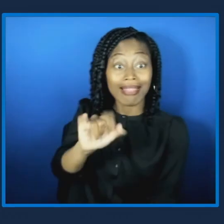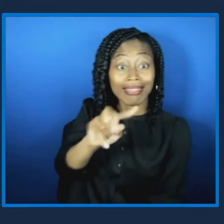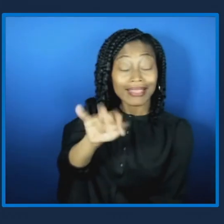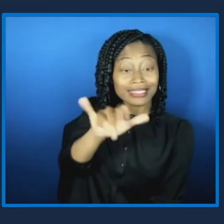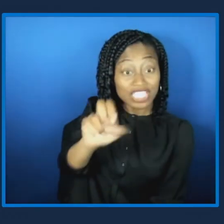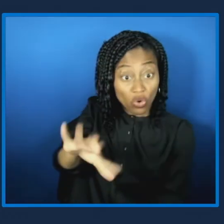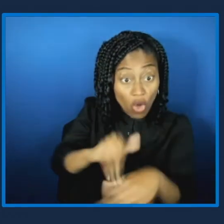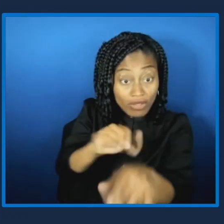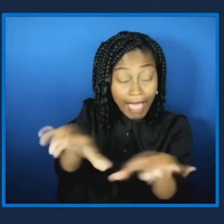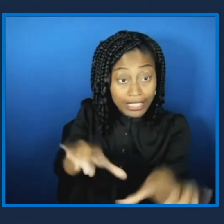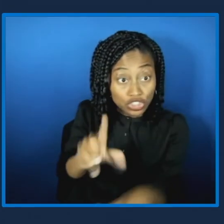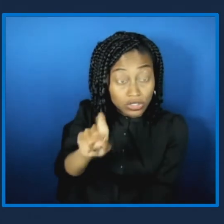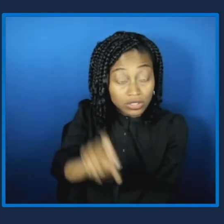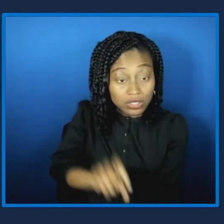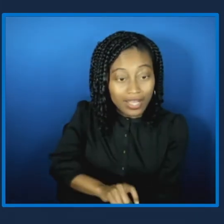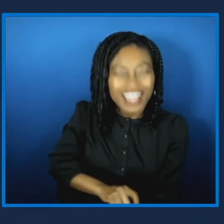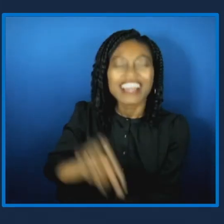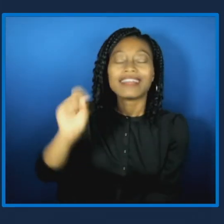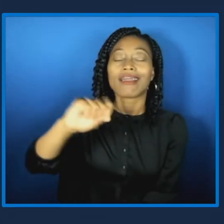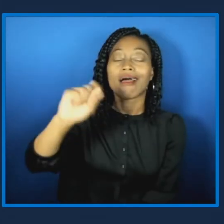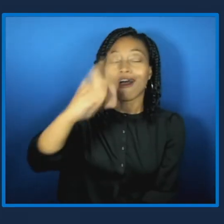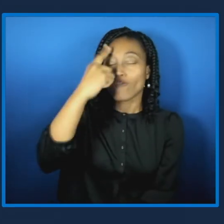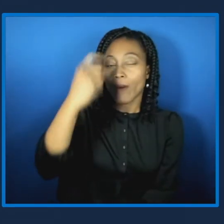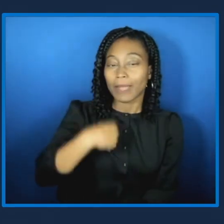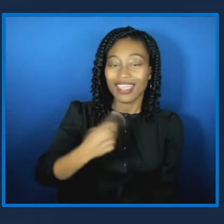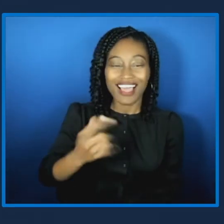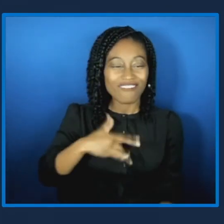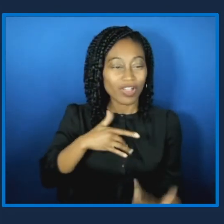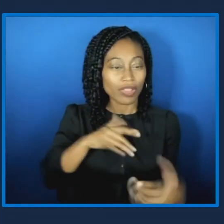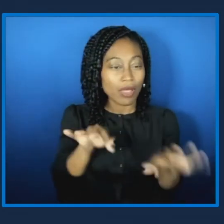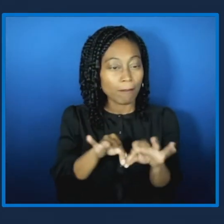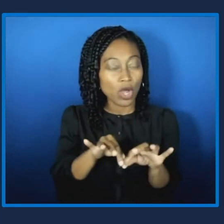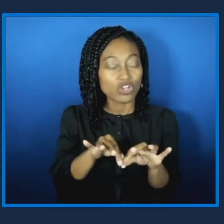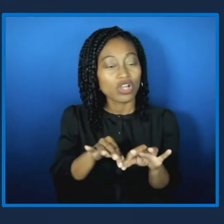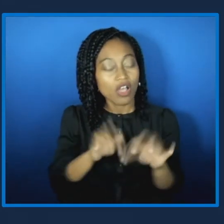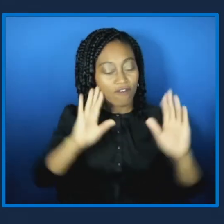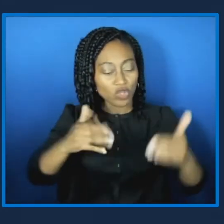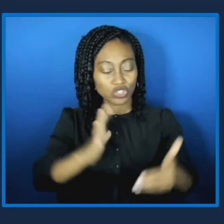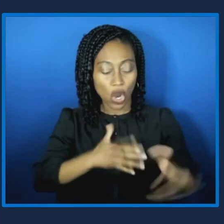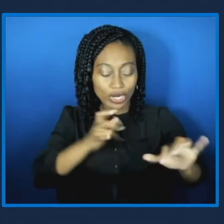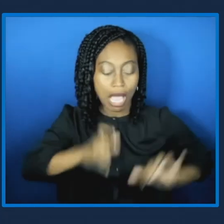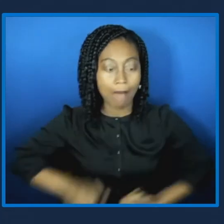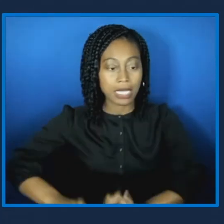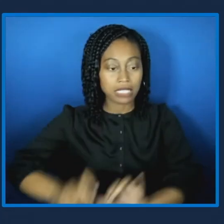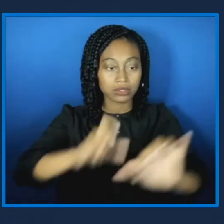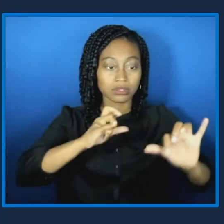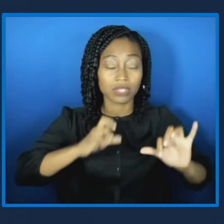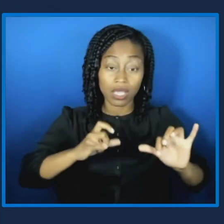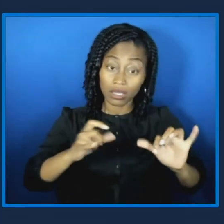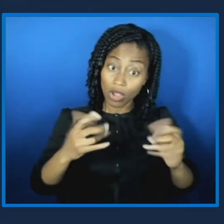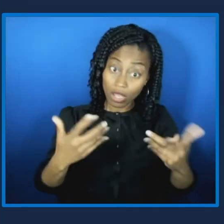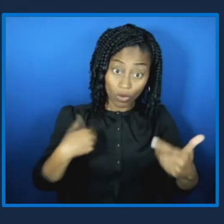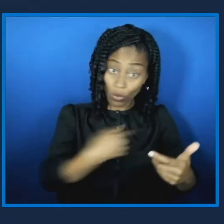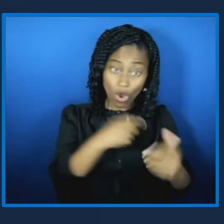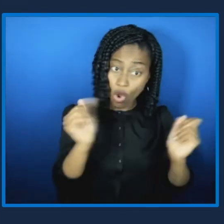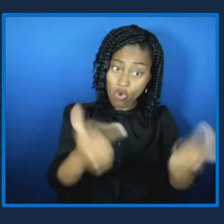it's important to focus on our common humanity. I know sometimes there's hesitation